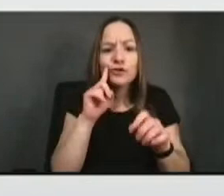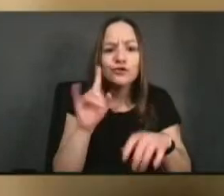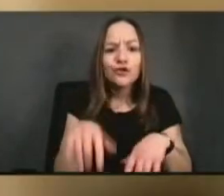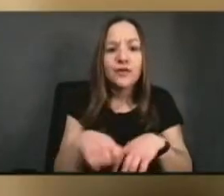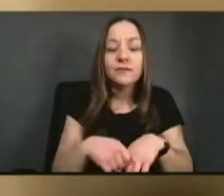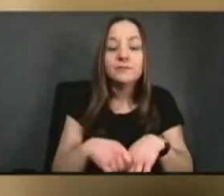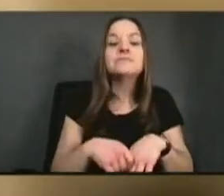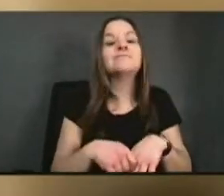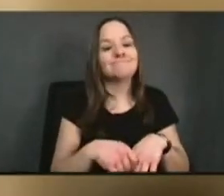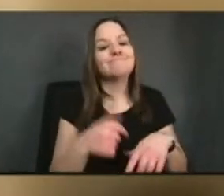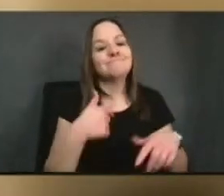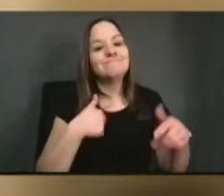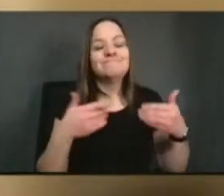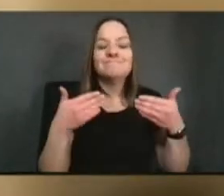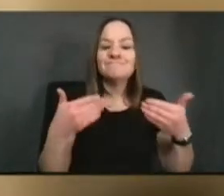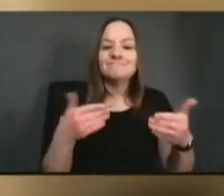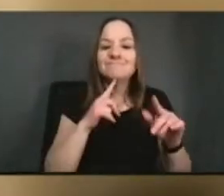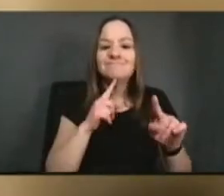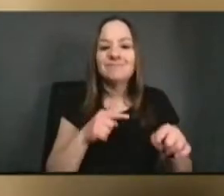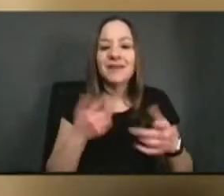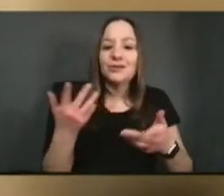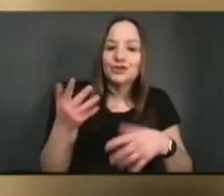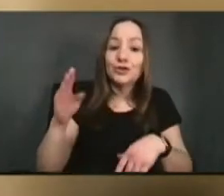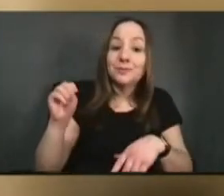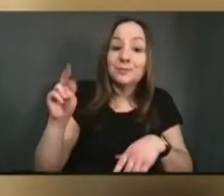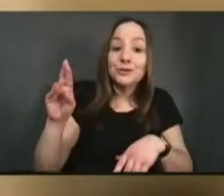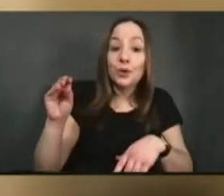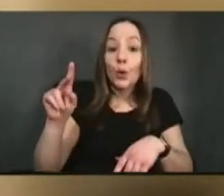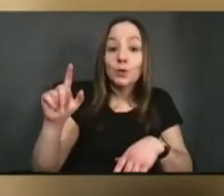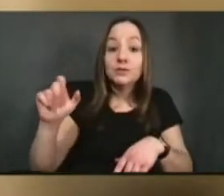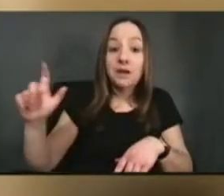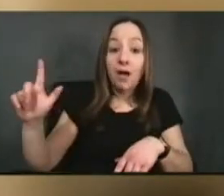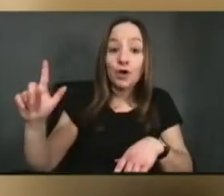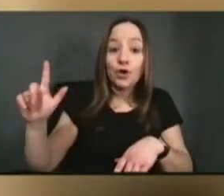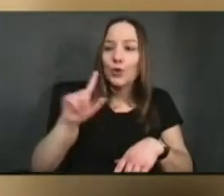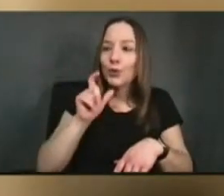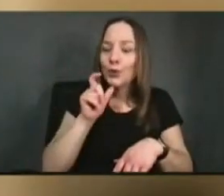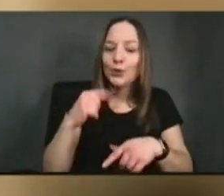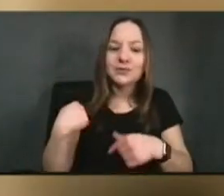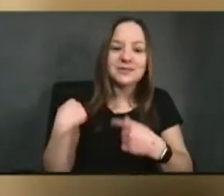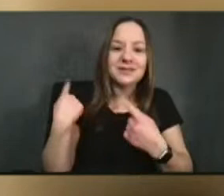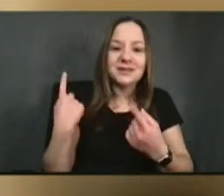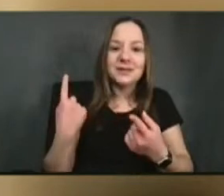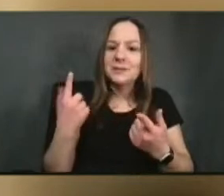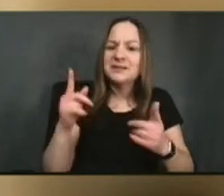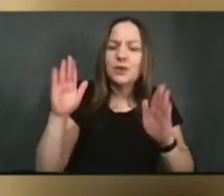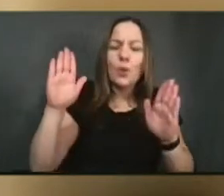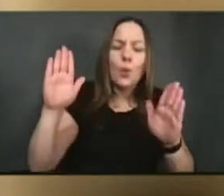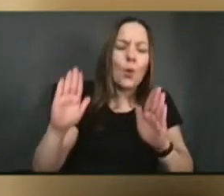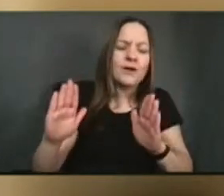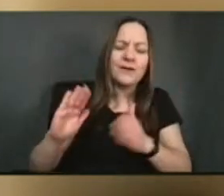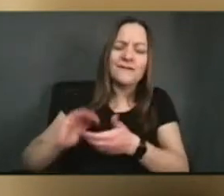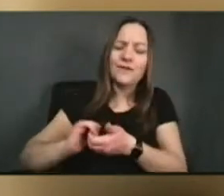and how they're continuing? So I can jump right in. And then we